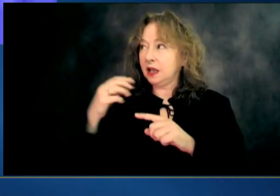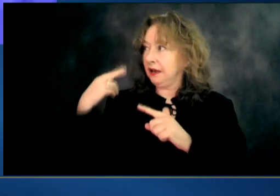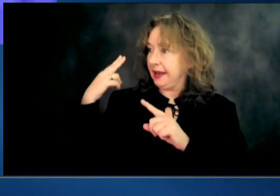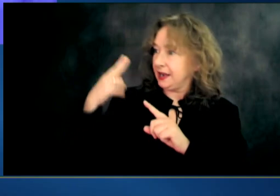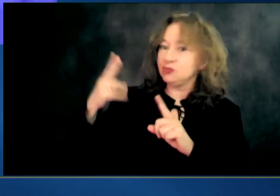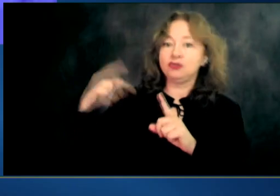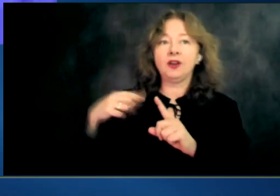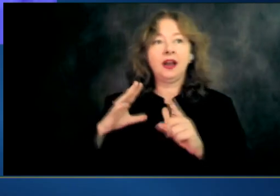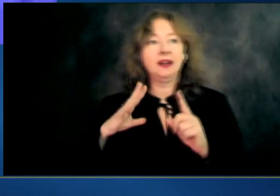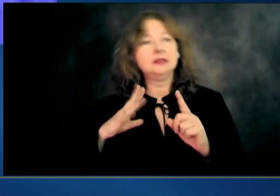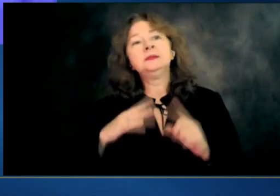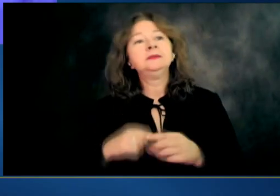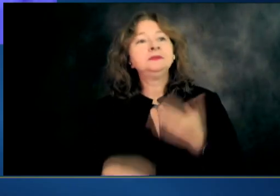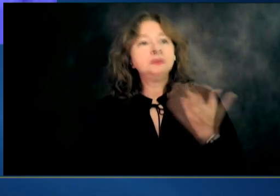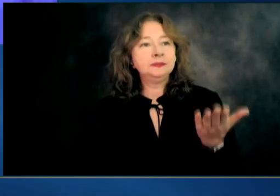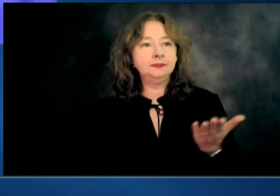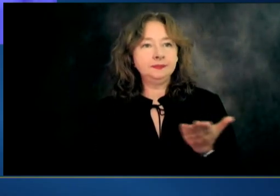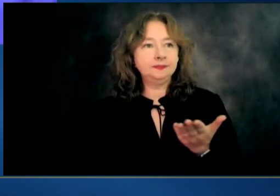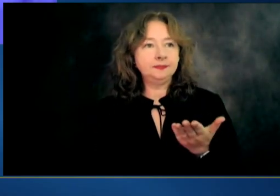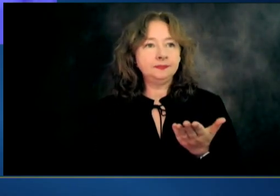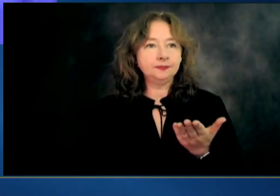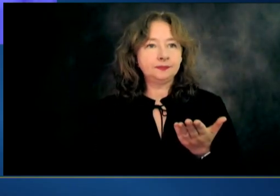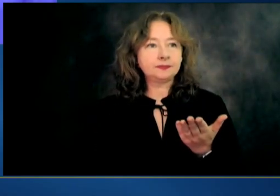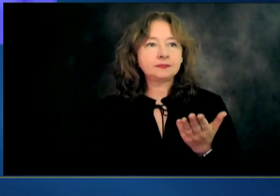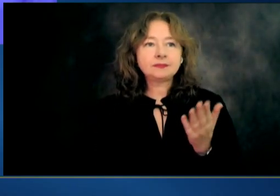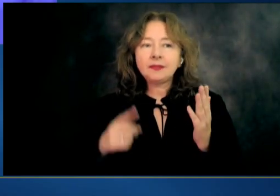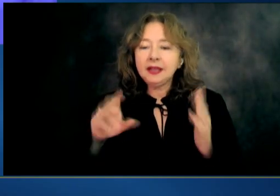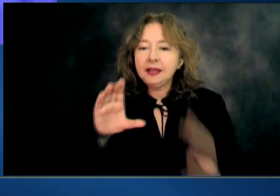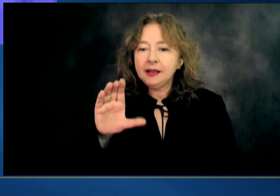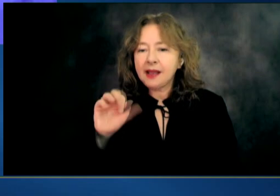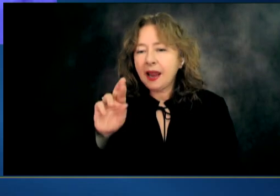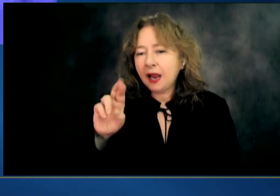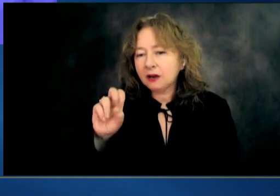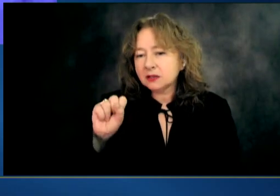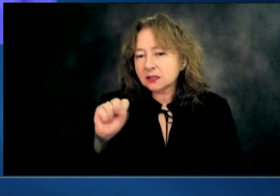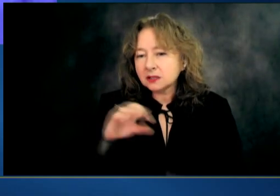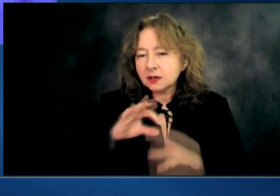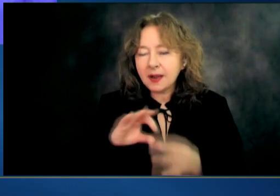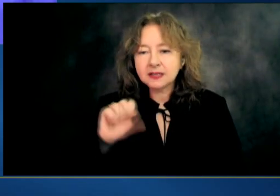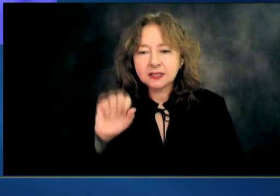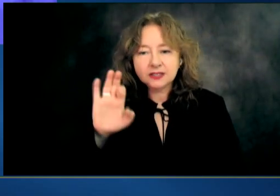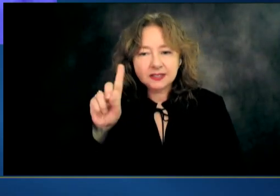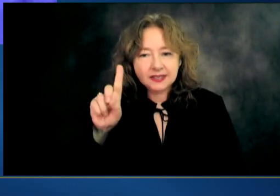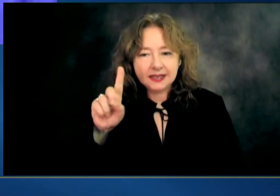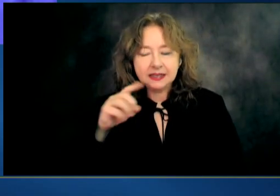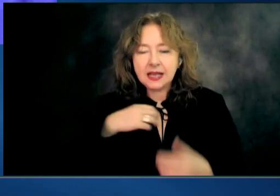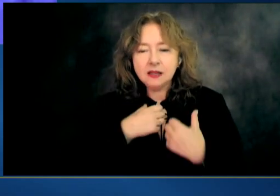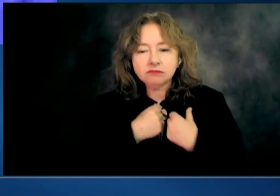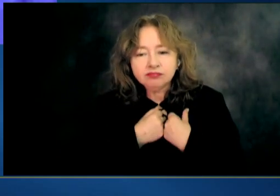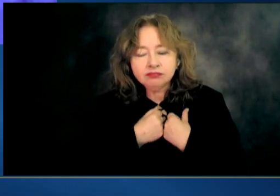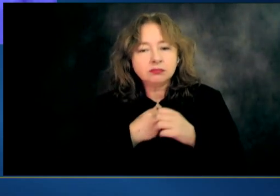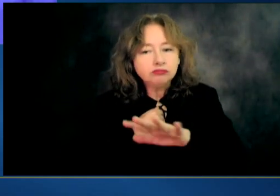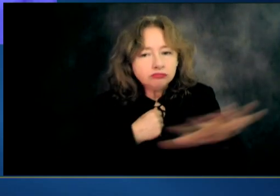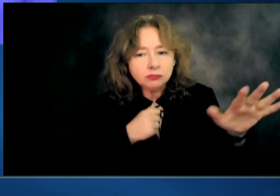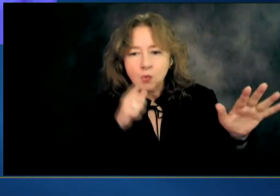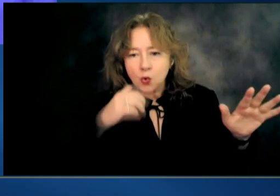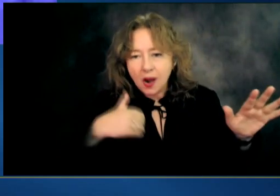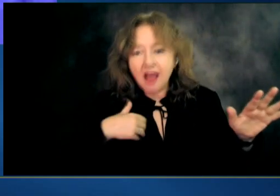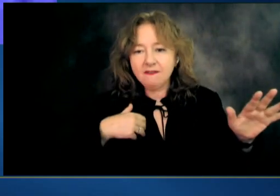Secretary Becerra deeply cares about sickle cell disease and the warrior community. From day one